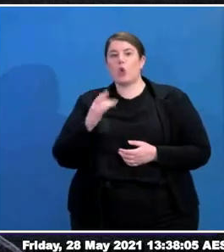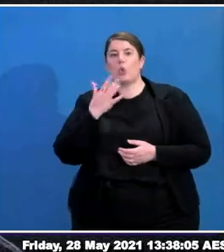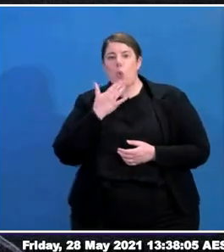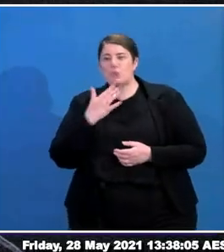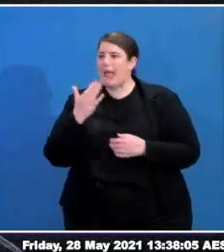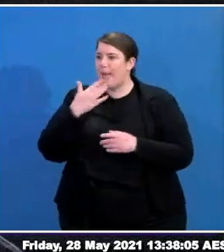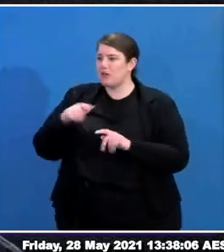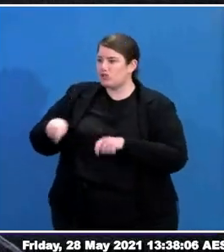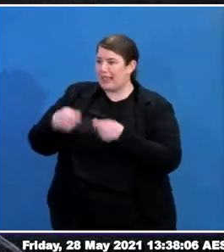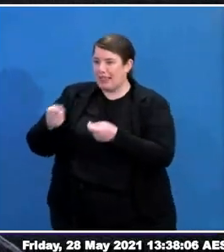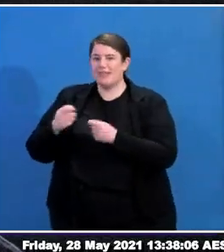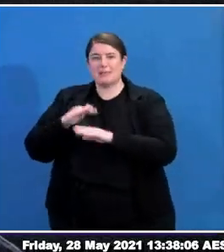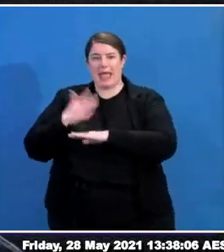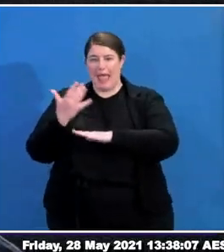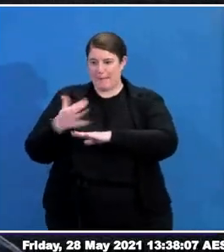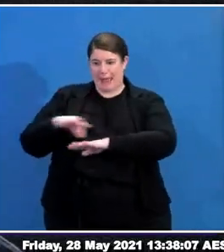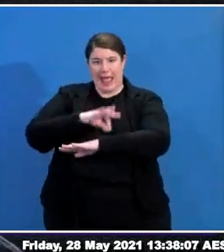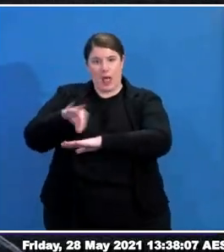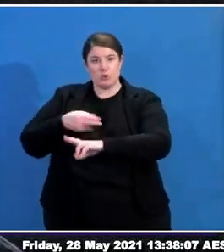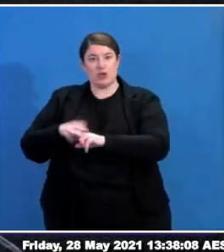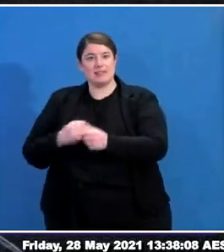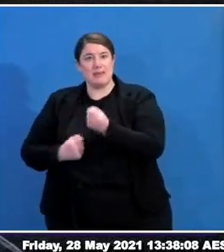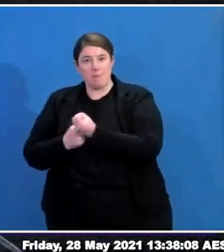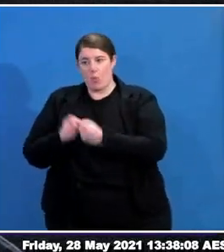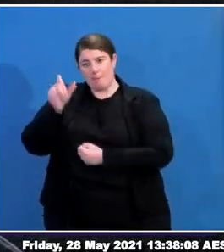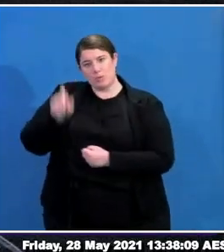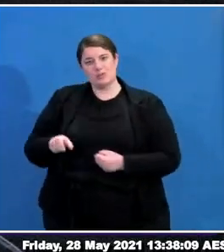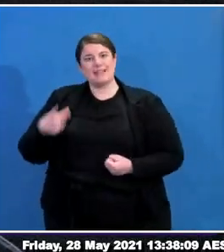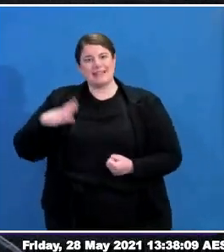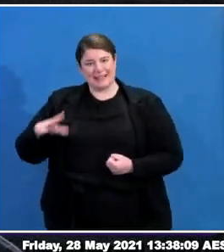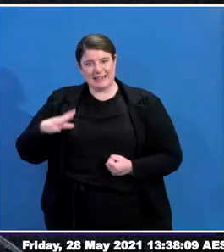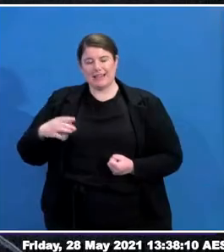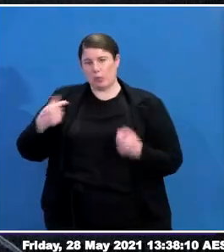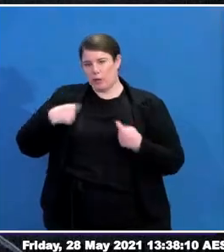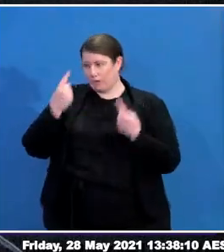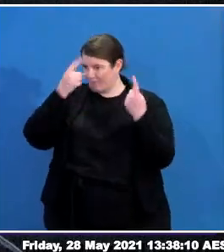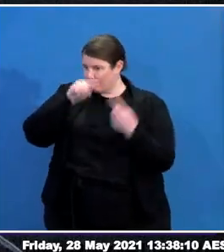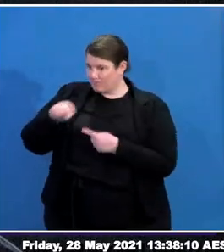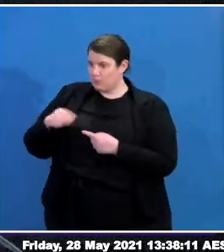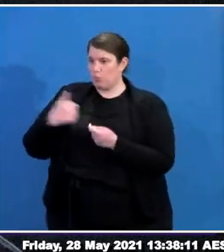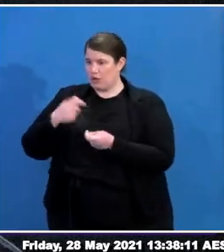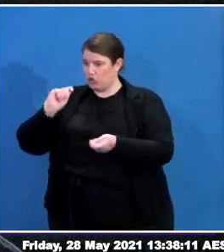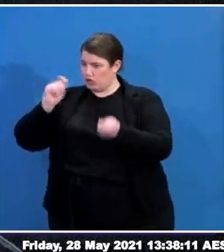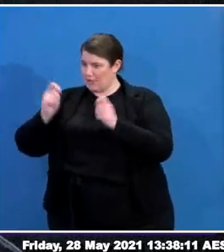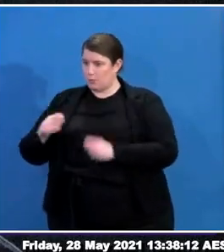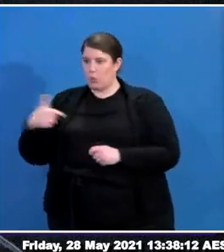to deliver, it's about how many hours of support the participant needs. We assess that and will make any adjustments that we need to make.